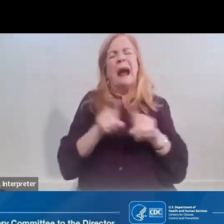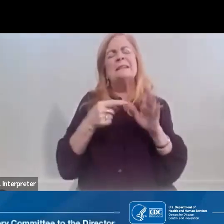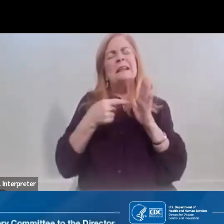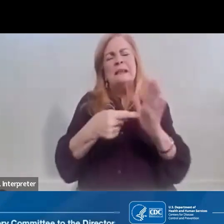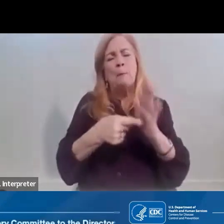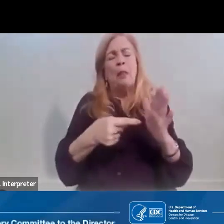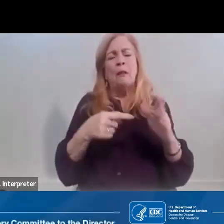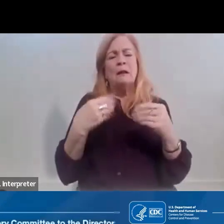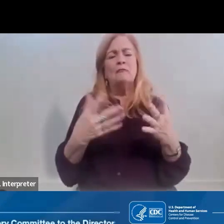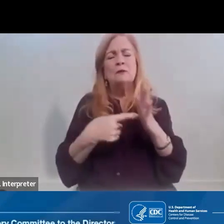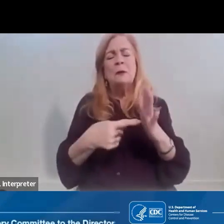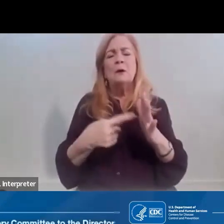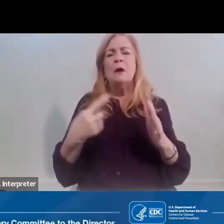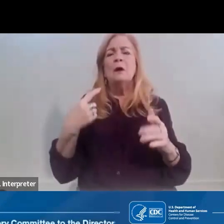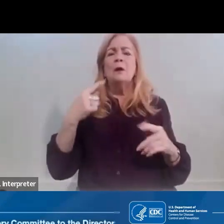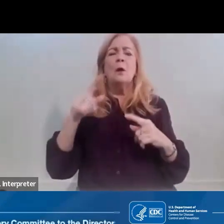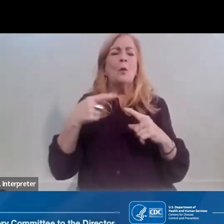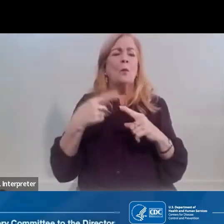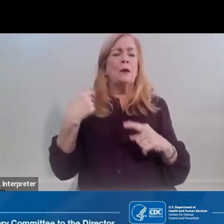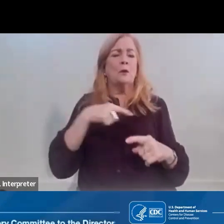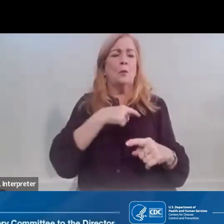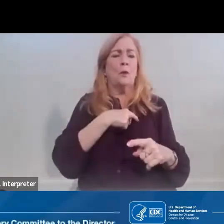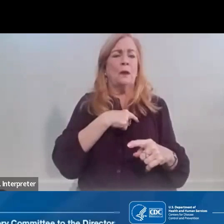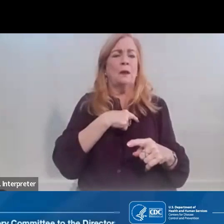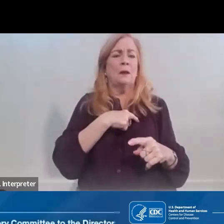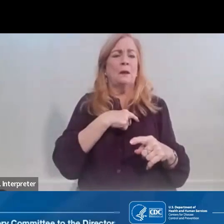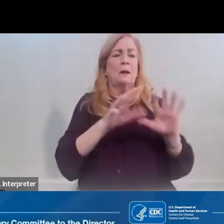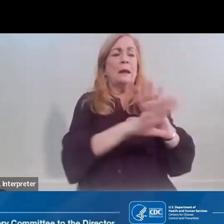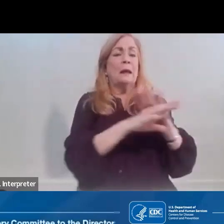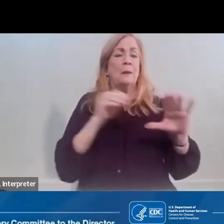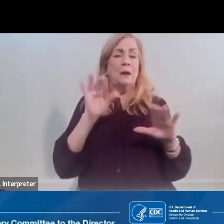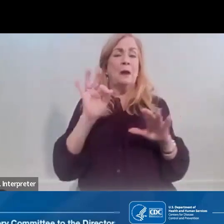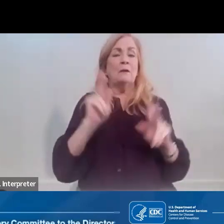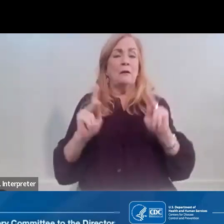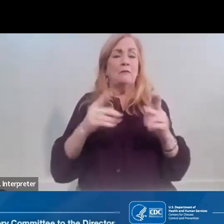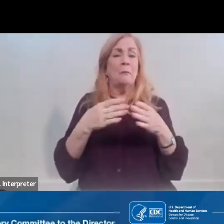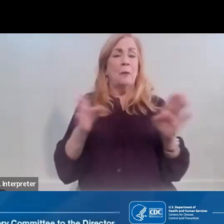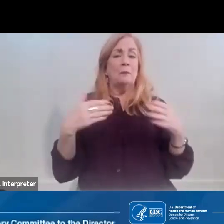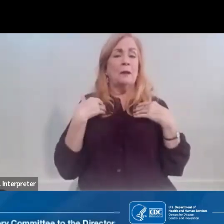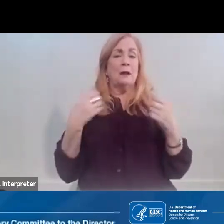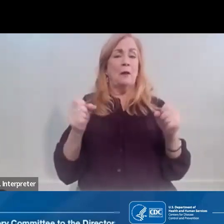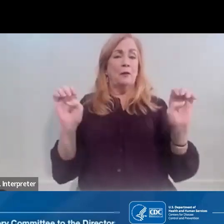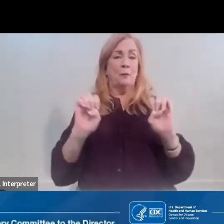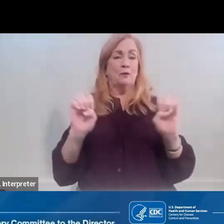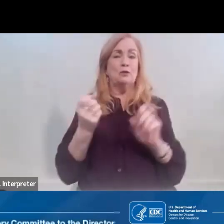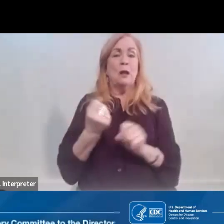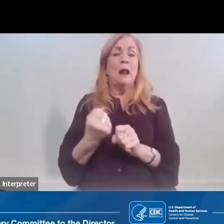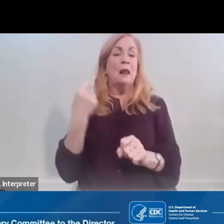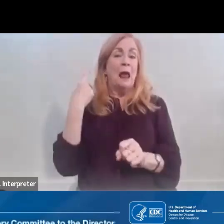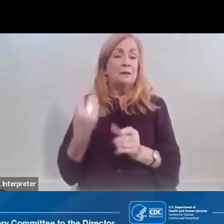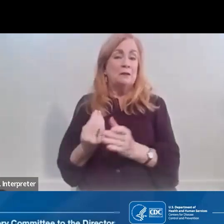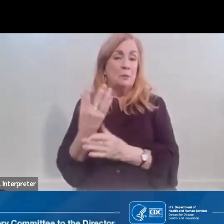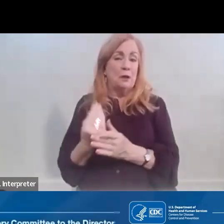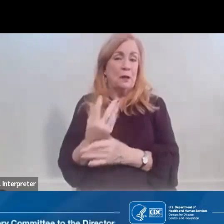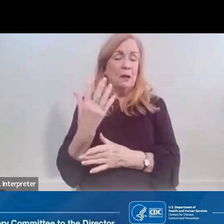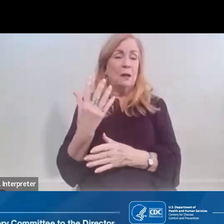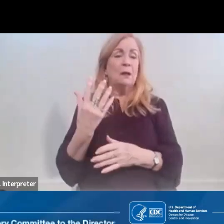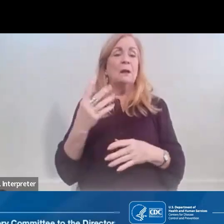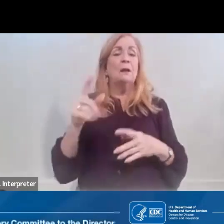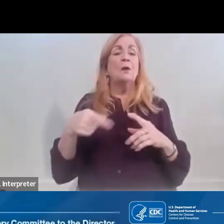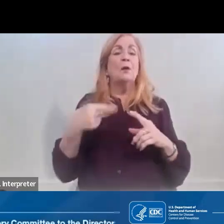when we came out of the public health emergency last spring, coming into this fall